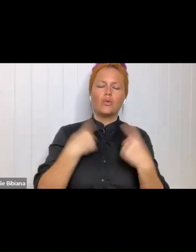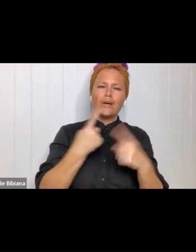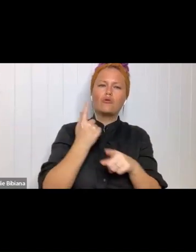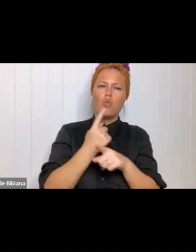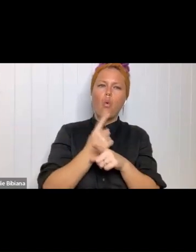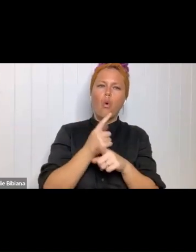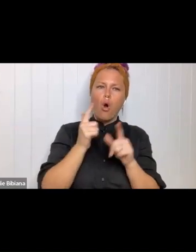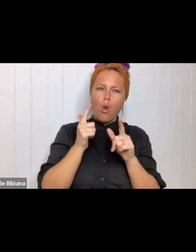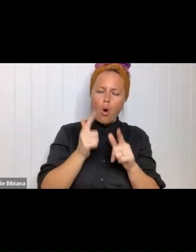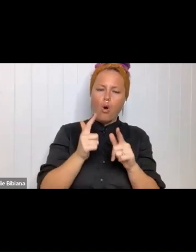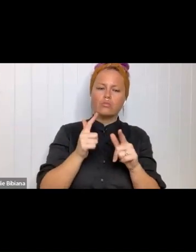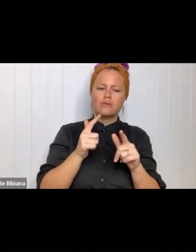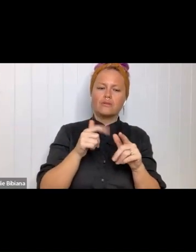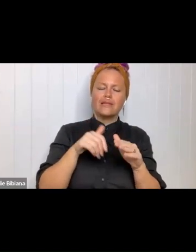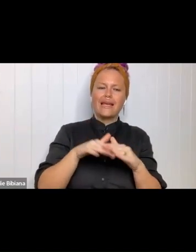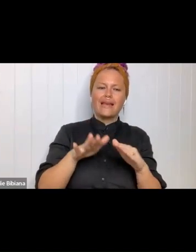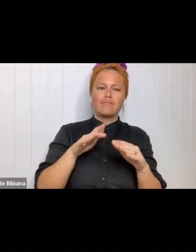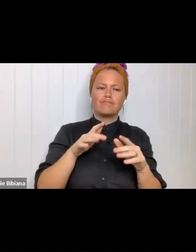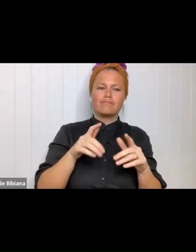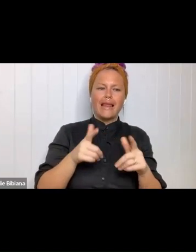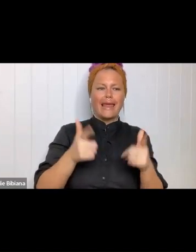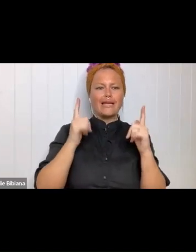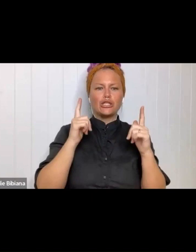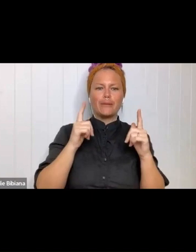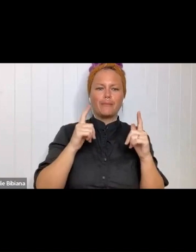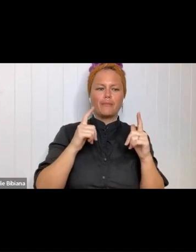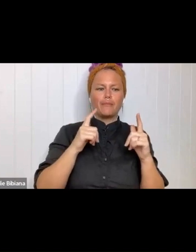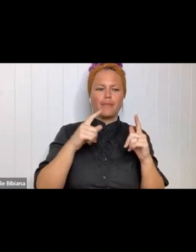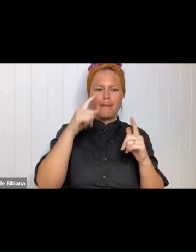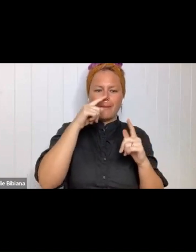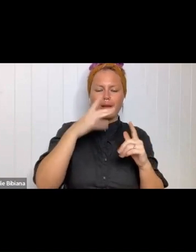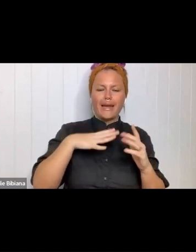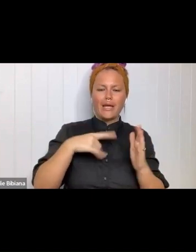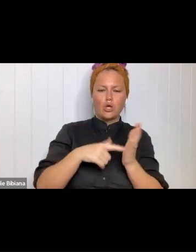lead in leadership about people needing to step aside. And that